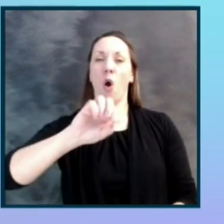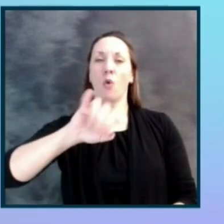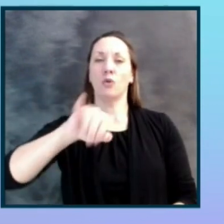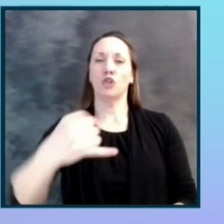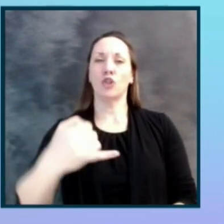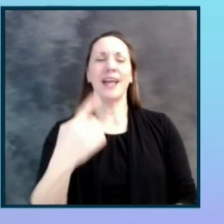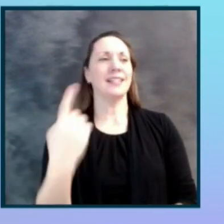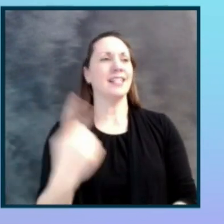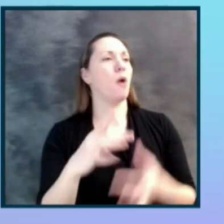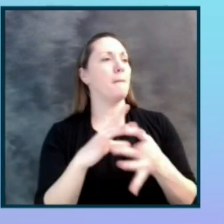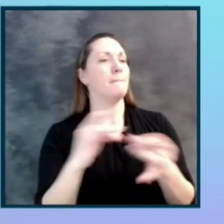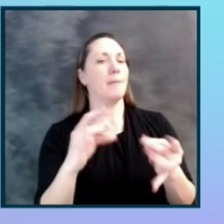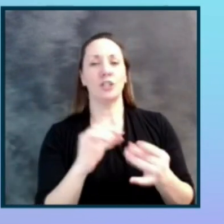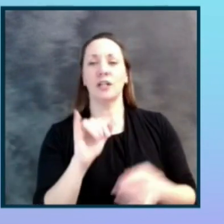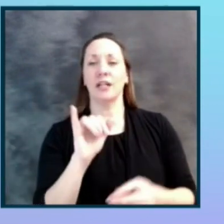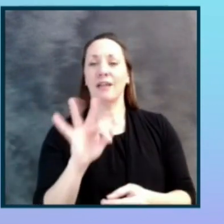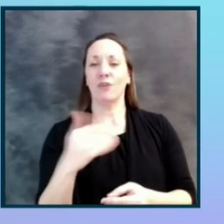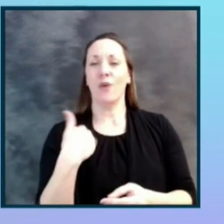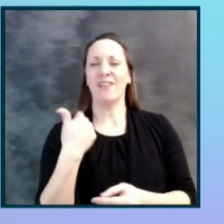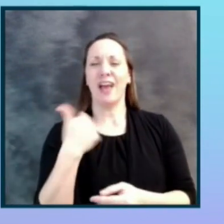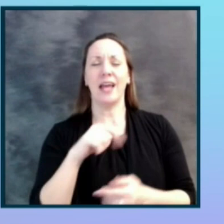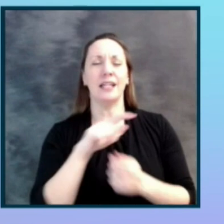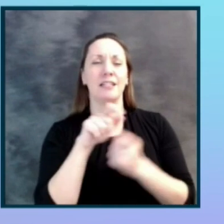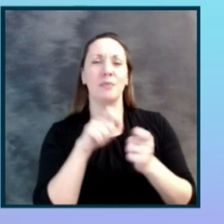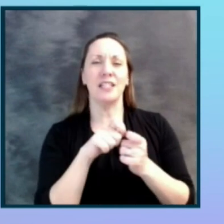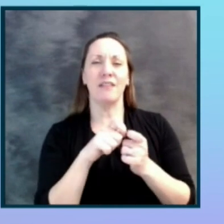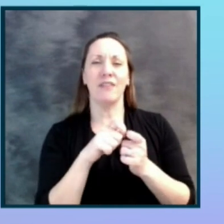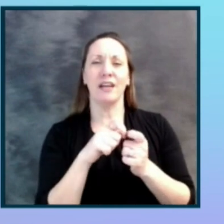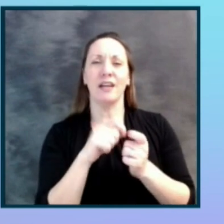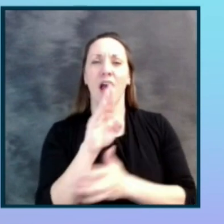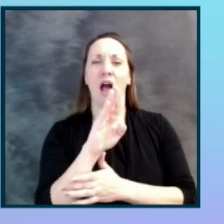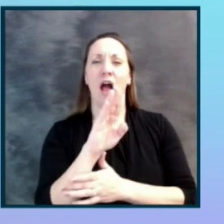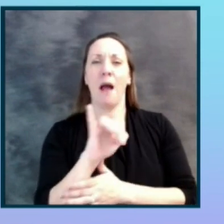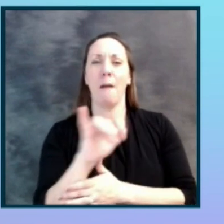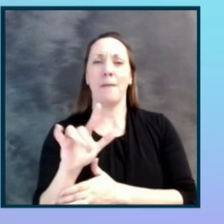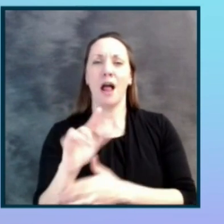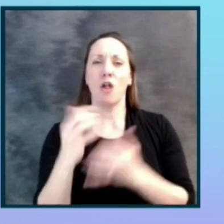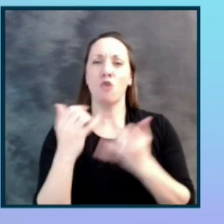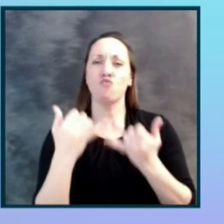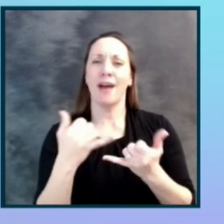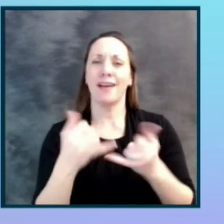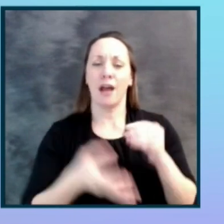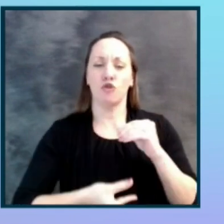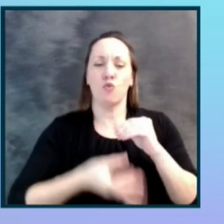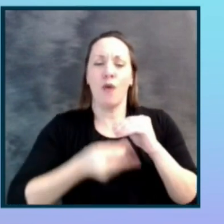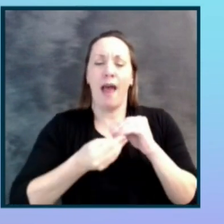is there any specific bills existing or in the works to add digital accessibility into ADA?